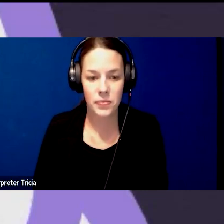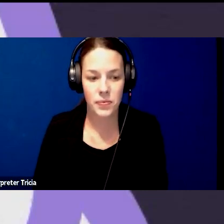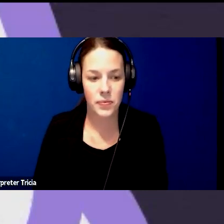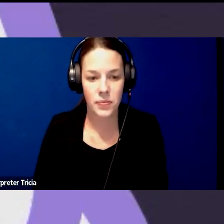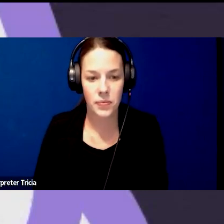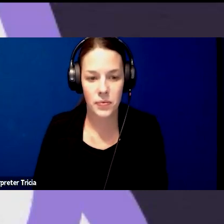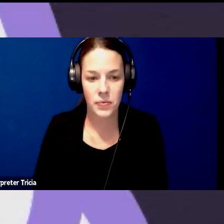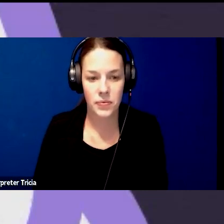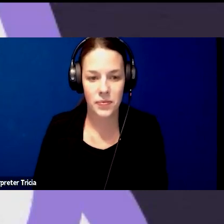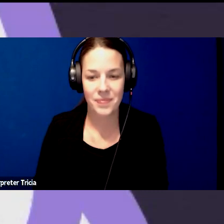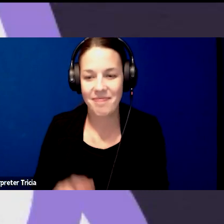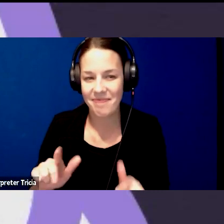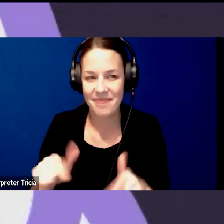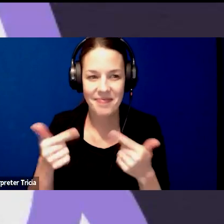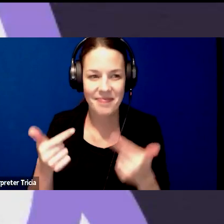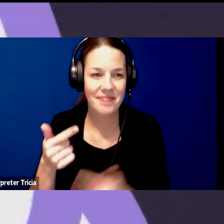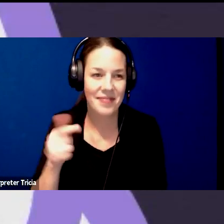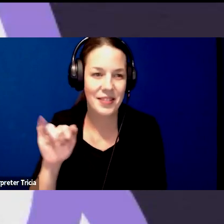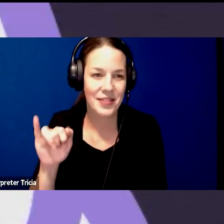Over to you Gigi.